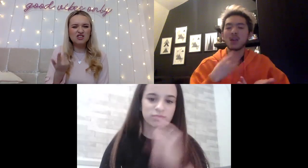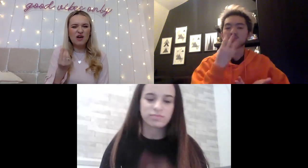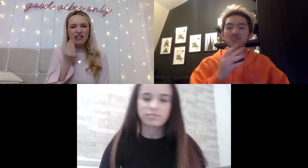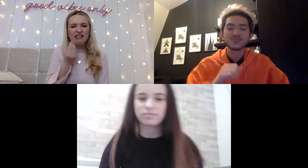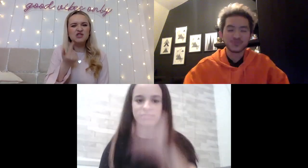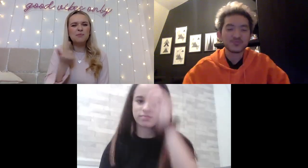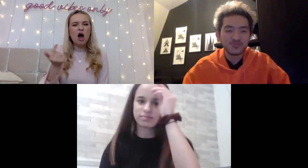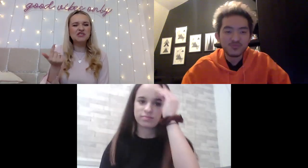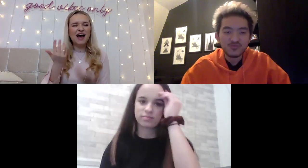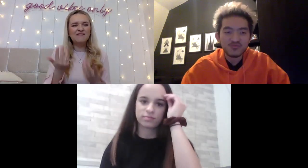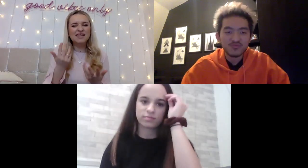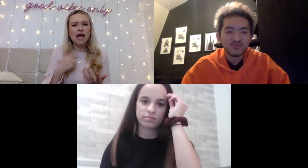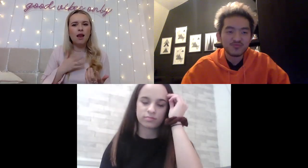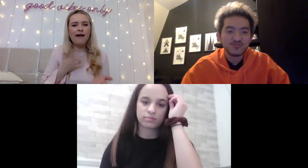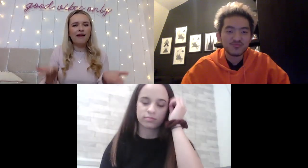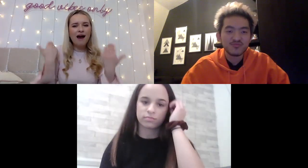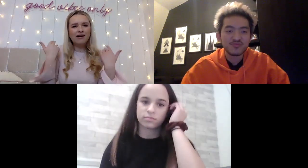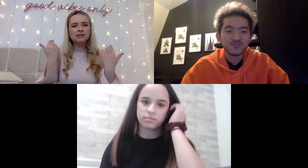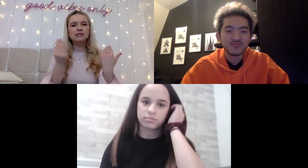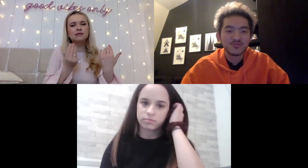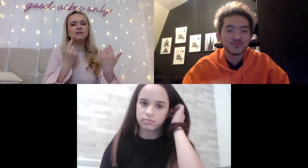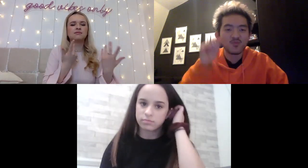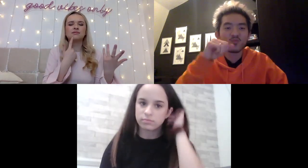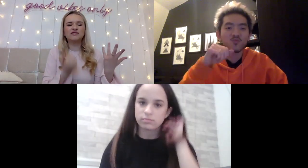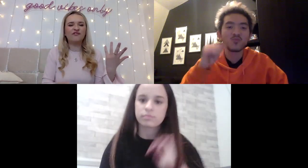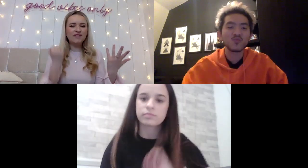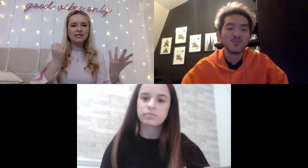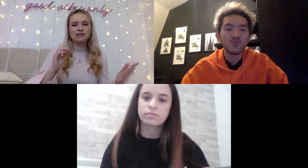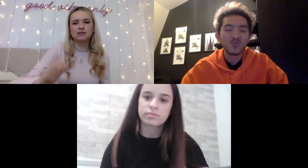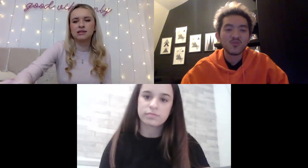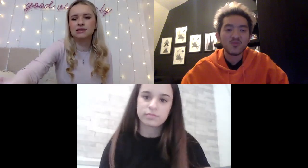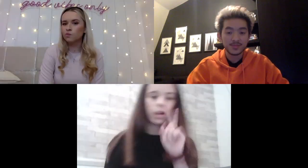Jas: I don't like to eat heavy food, I like to eat a lighter snack